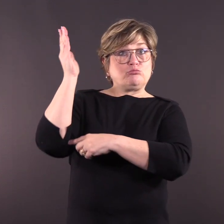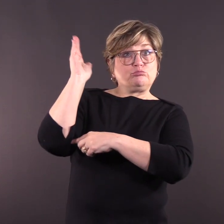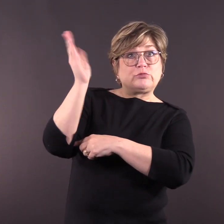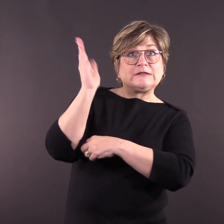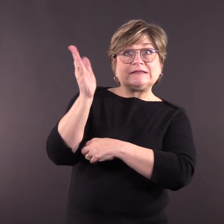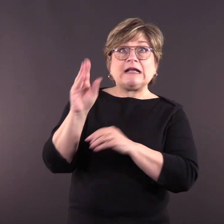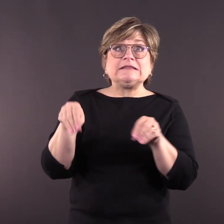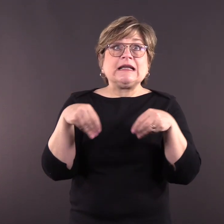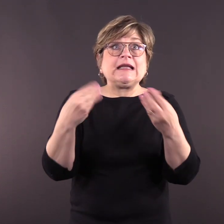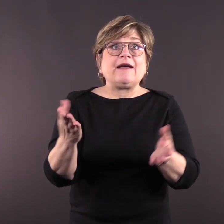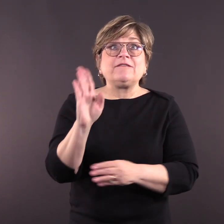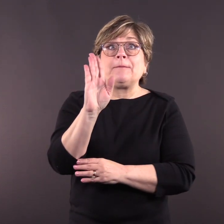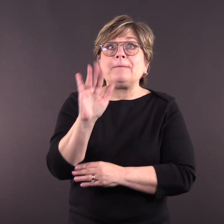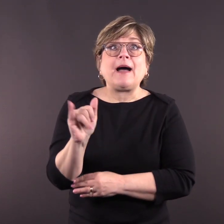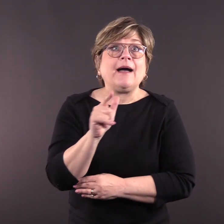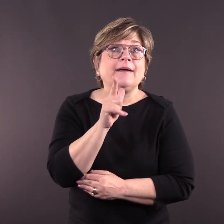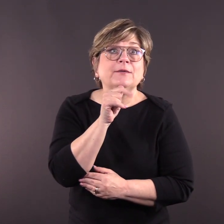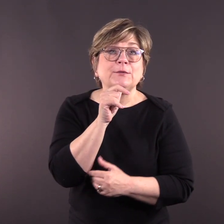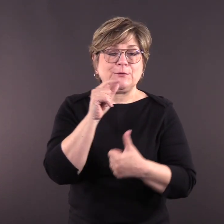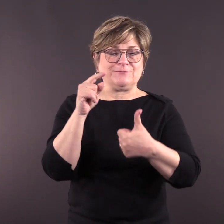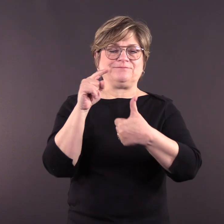There were presentations given by